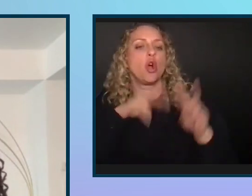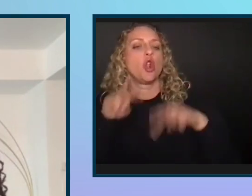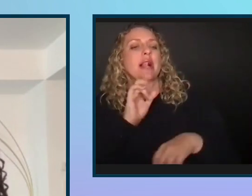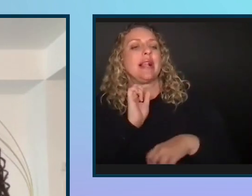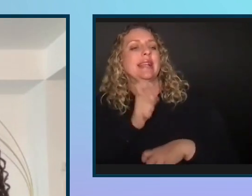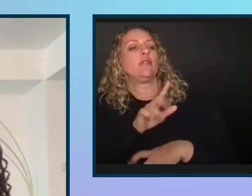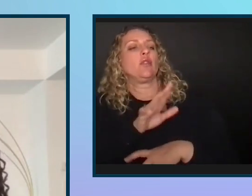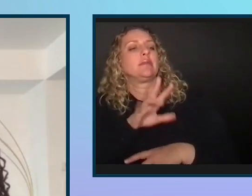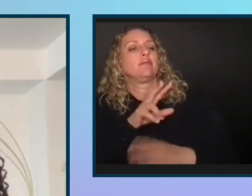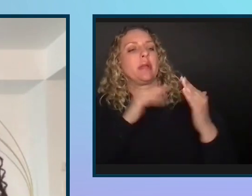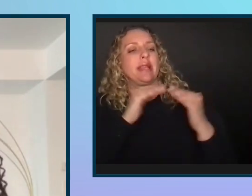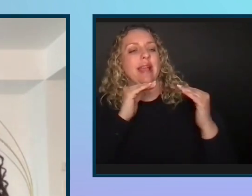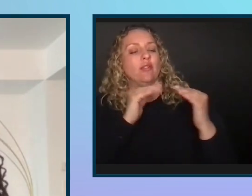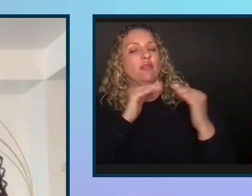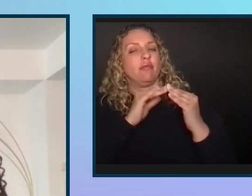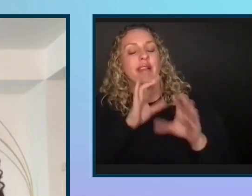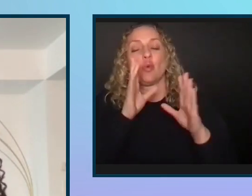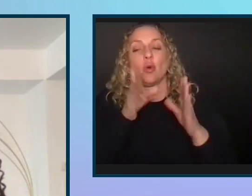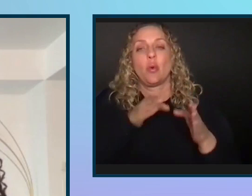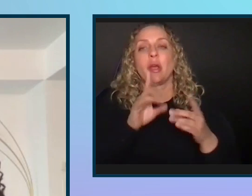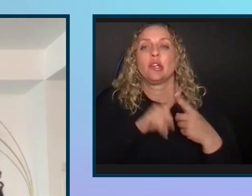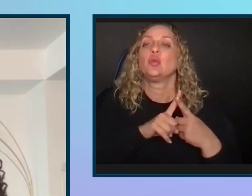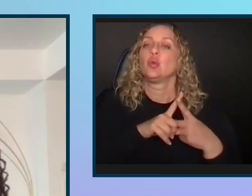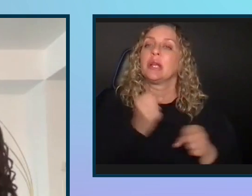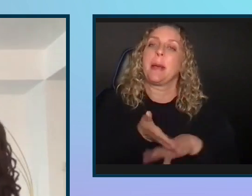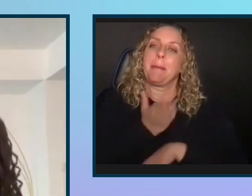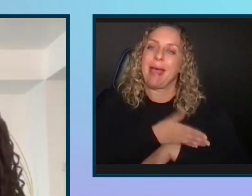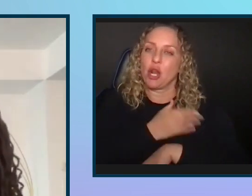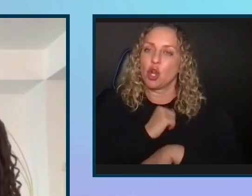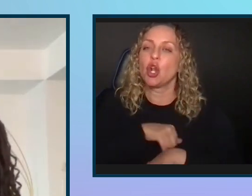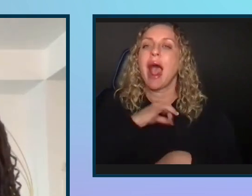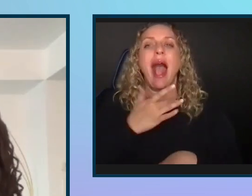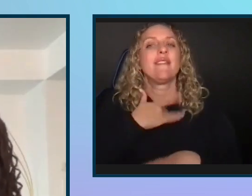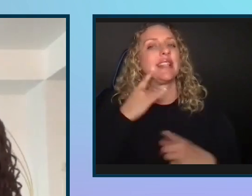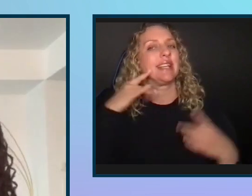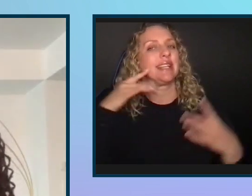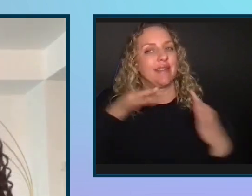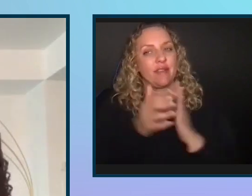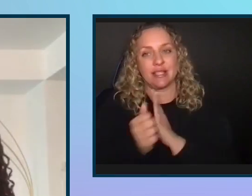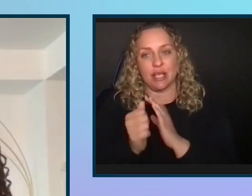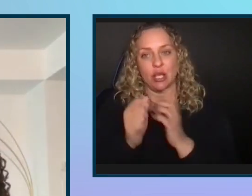so that's also a great way to get better at that, I feel like it's definitely a skill to hone though, I definitely admit that sometimes